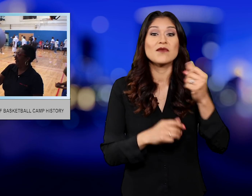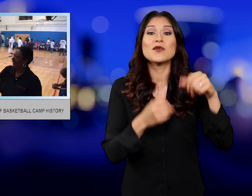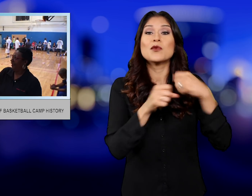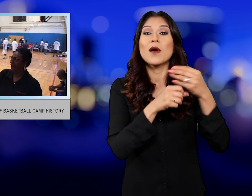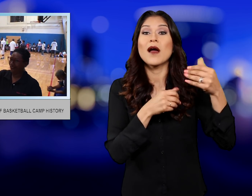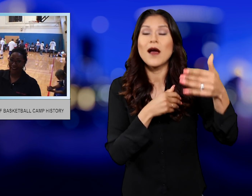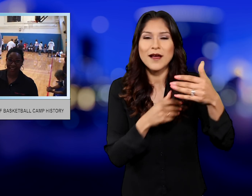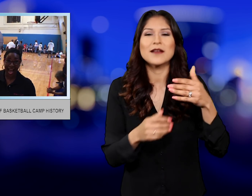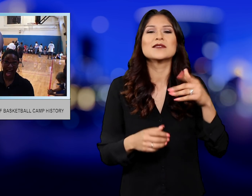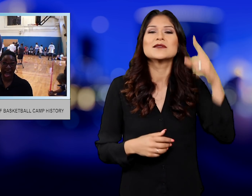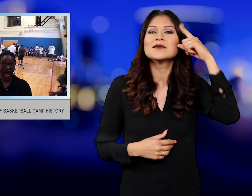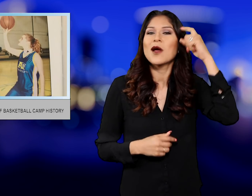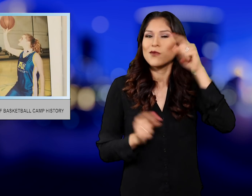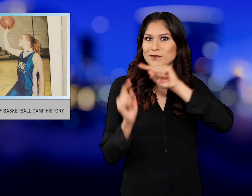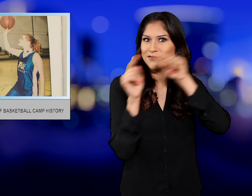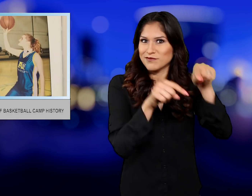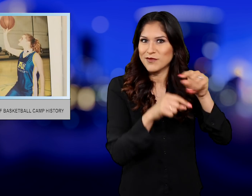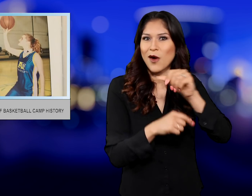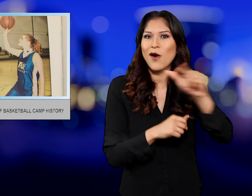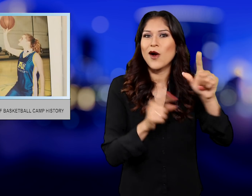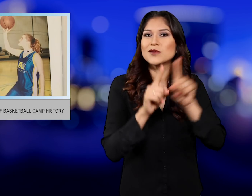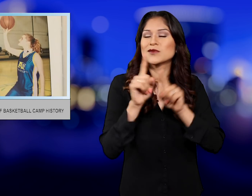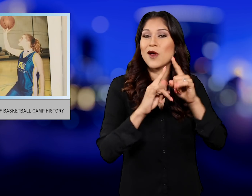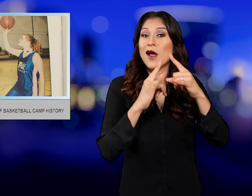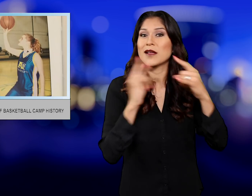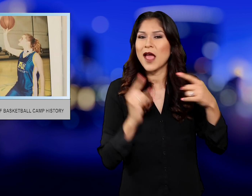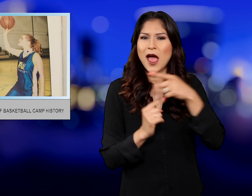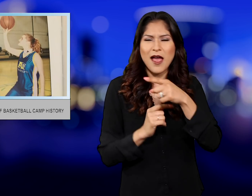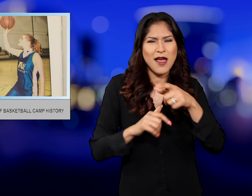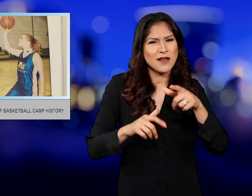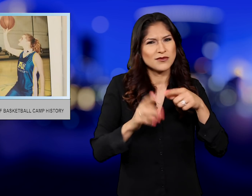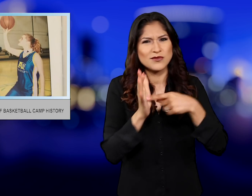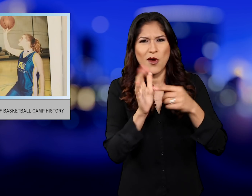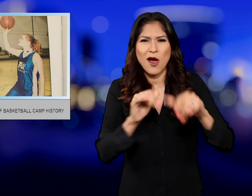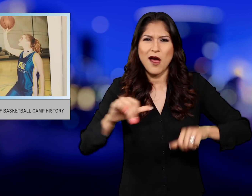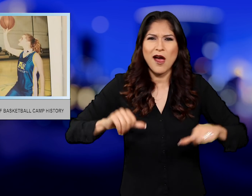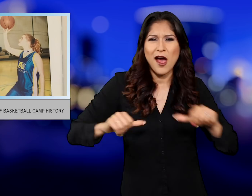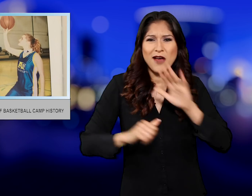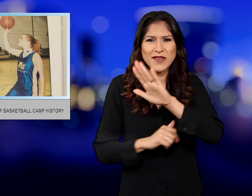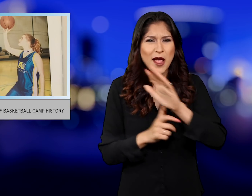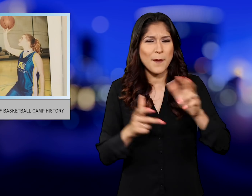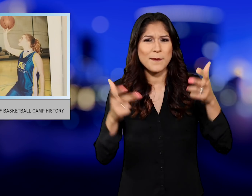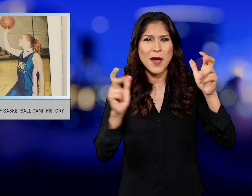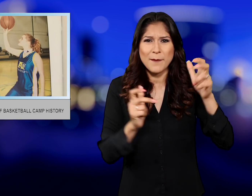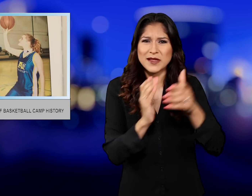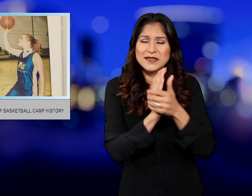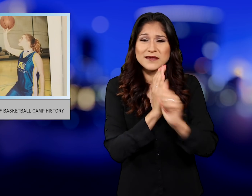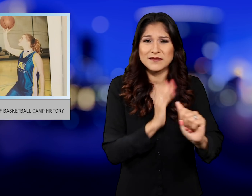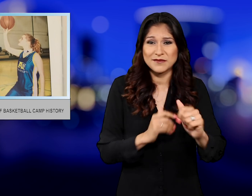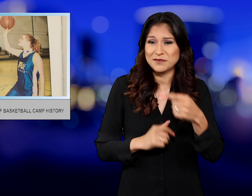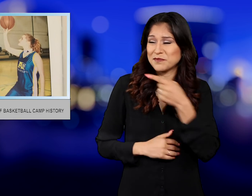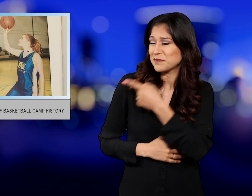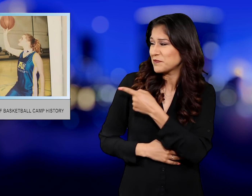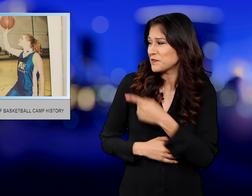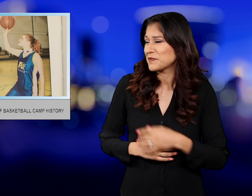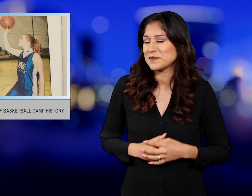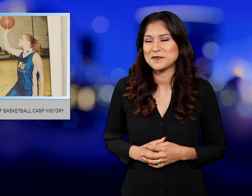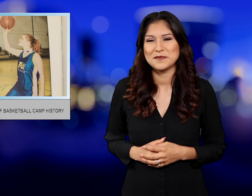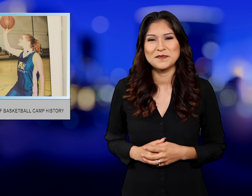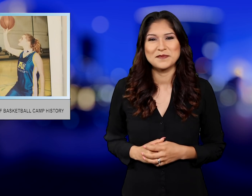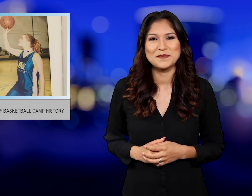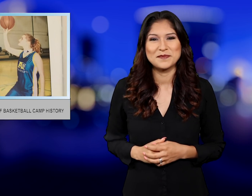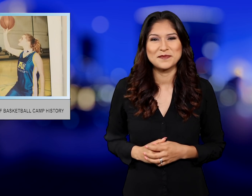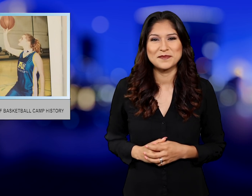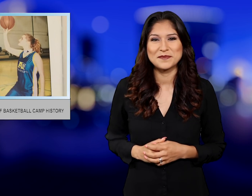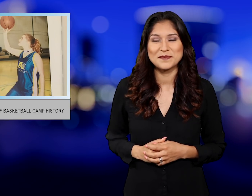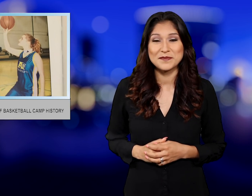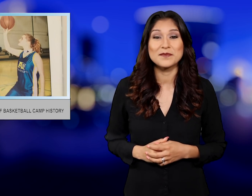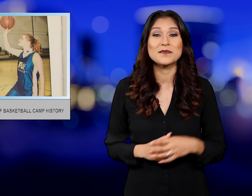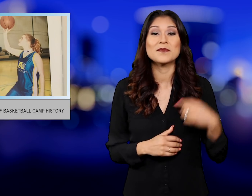A few years later Jethro Wooddall was at the All-Star camp showing off his court skills.